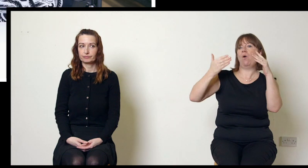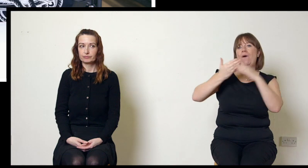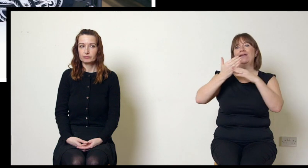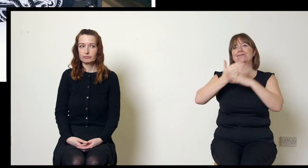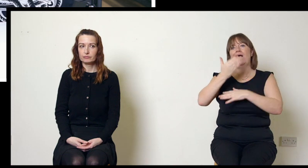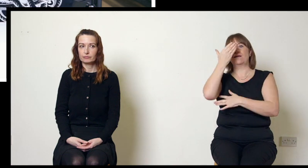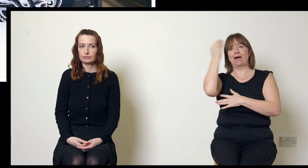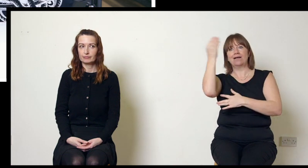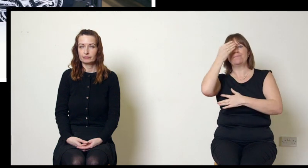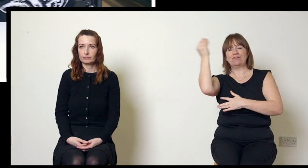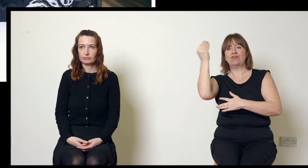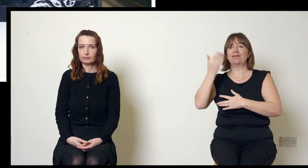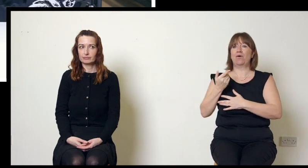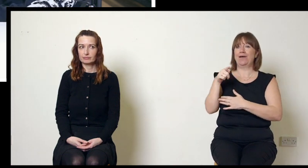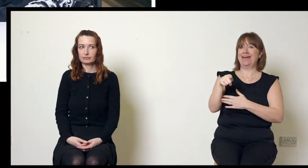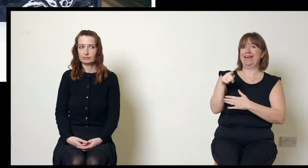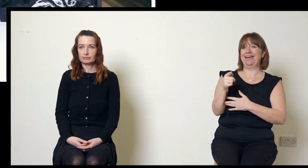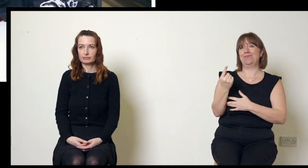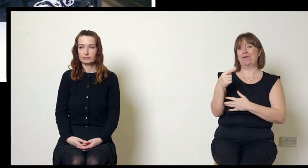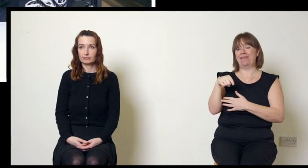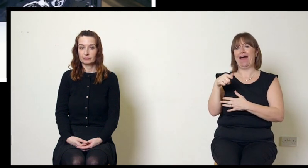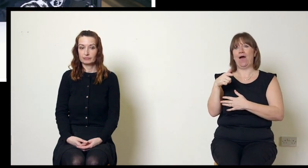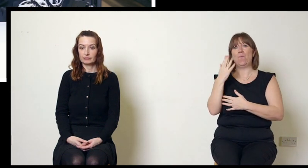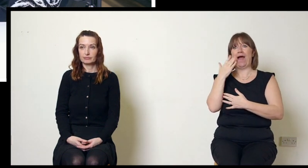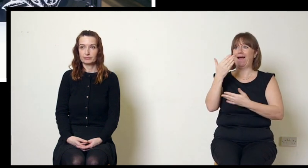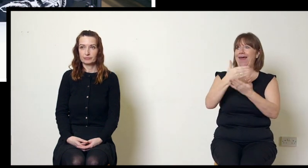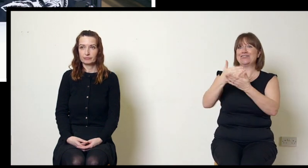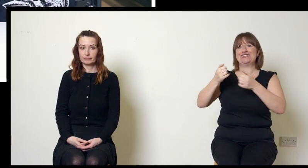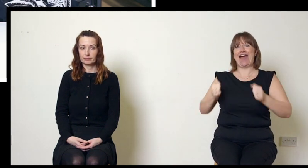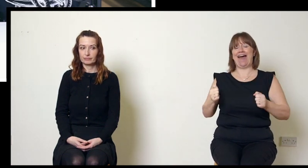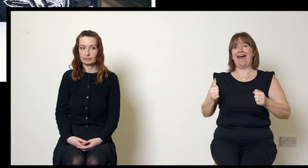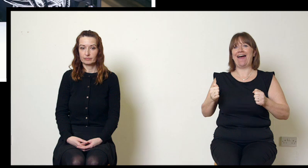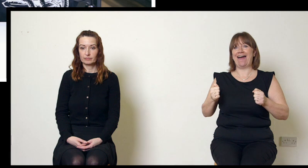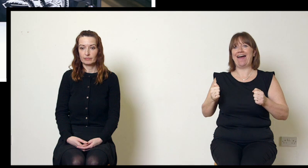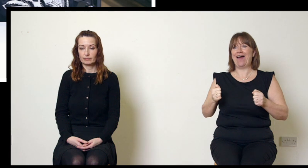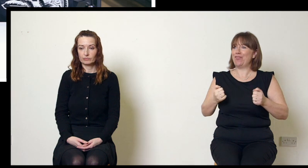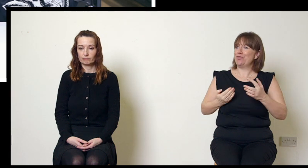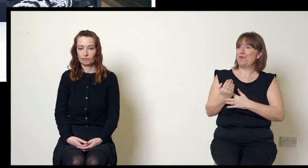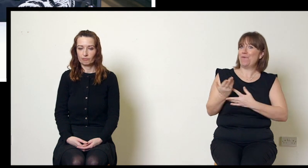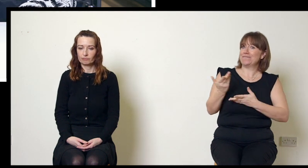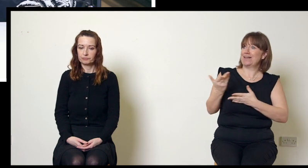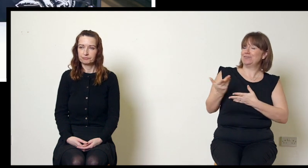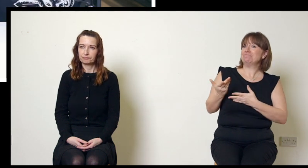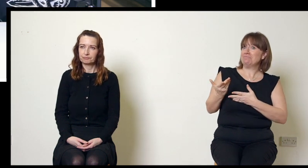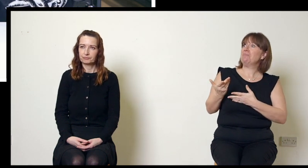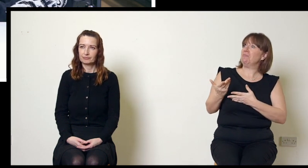So, he just happened to be there when we were going to collect the chair. And through a conversation with them. He's was like “no, actually